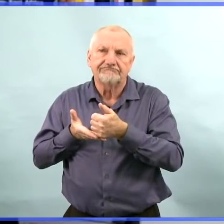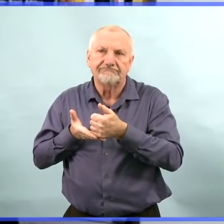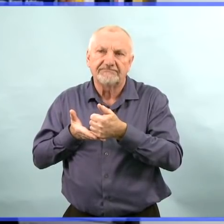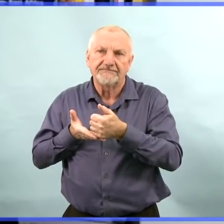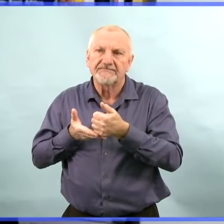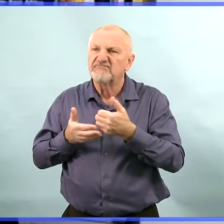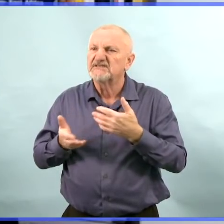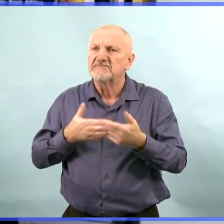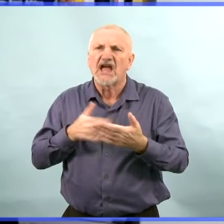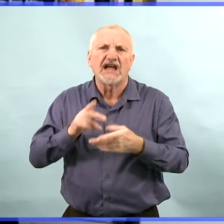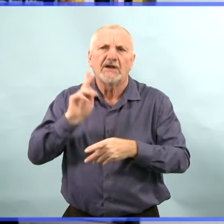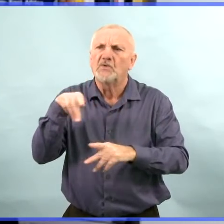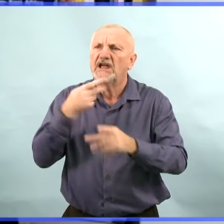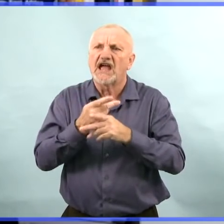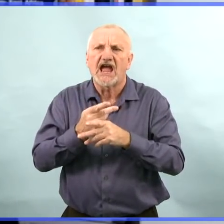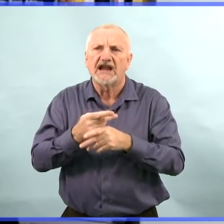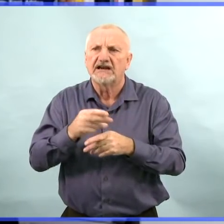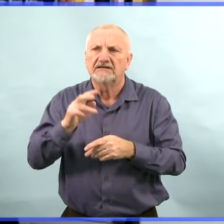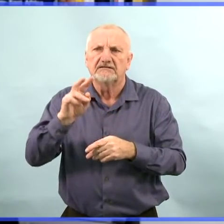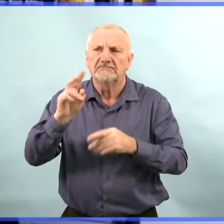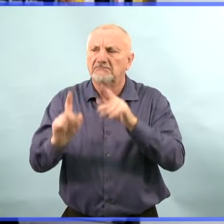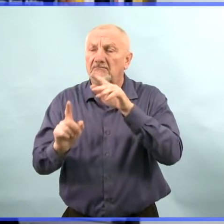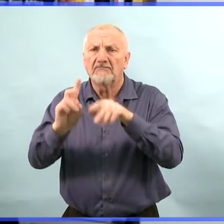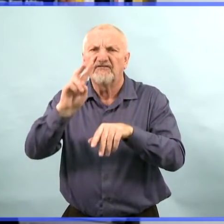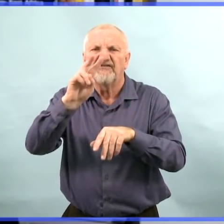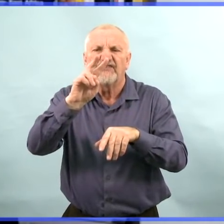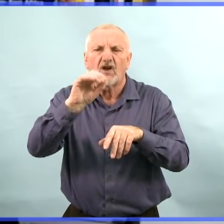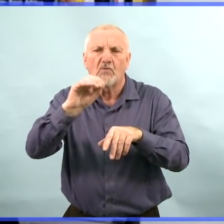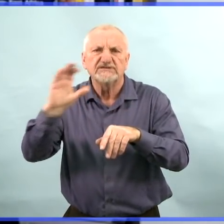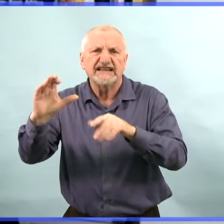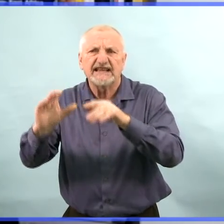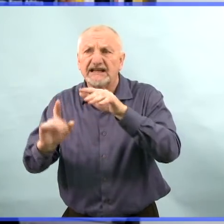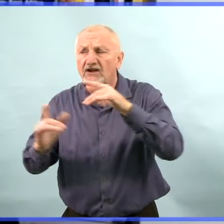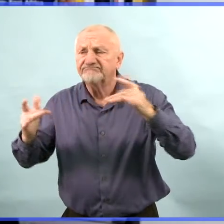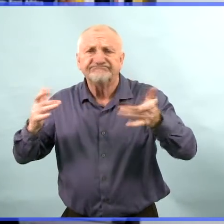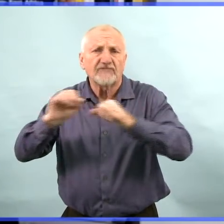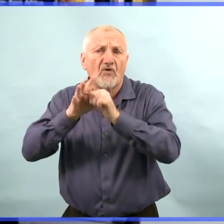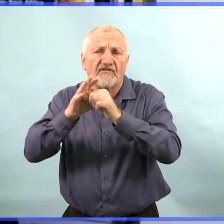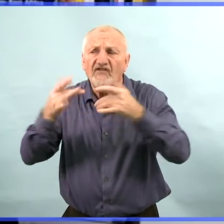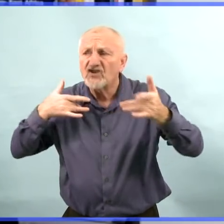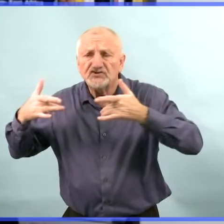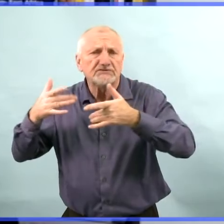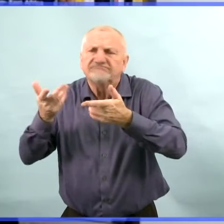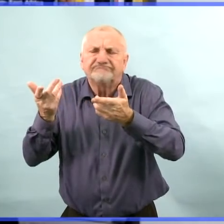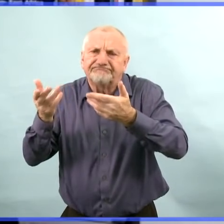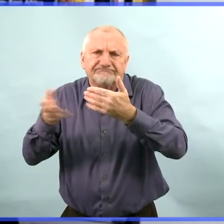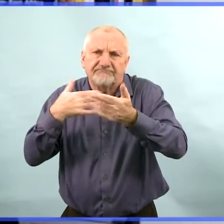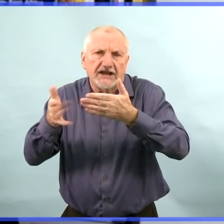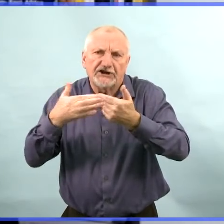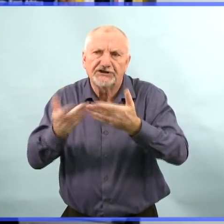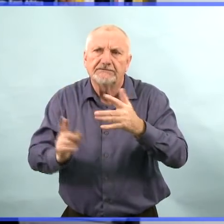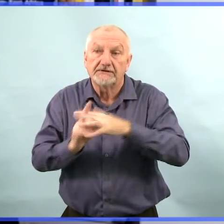nice things about when this the pediatric dose was studied in children is that delta was the main